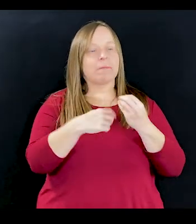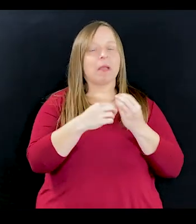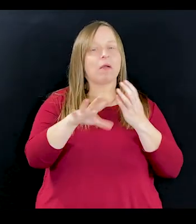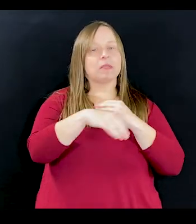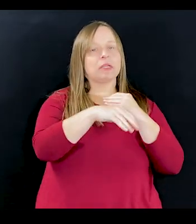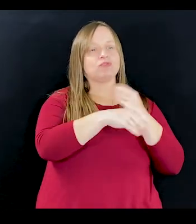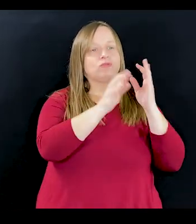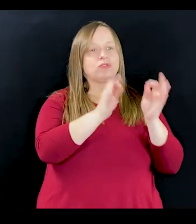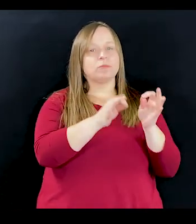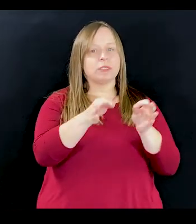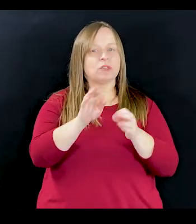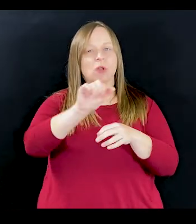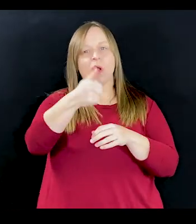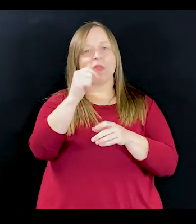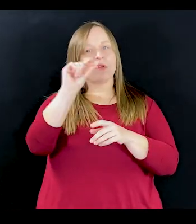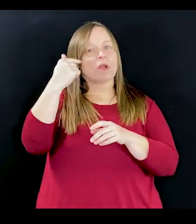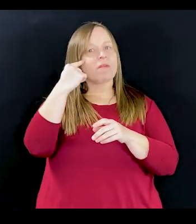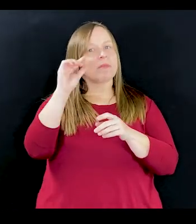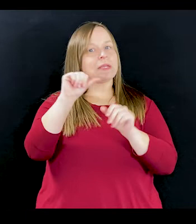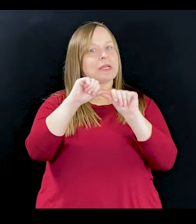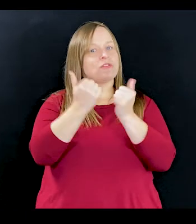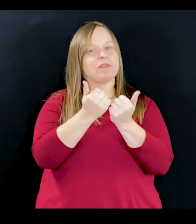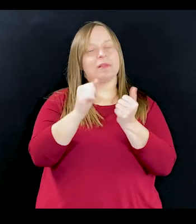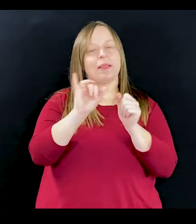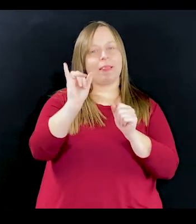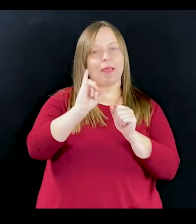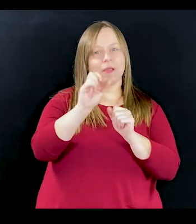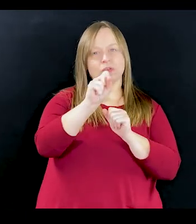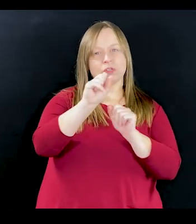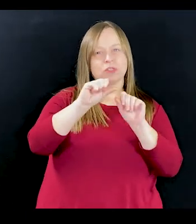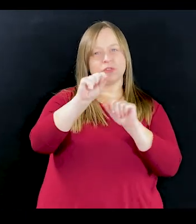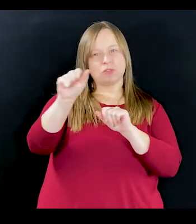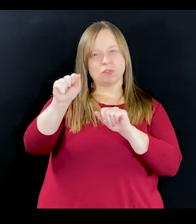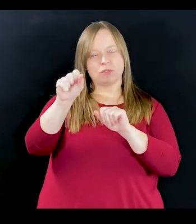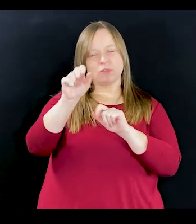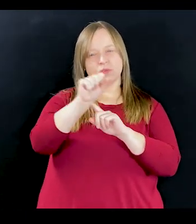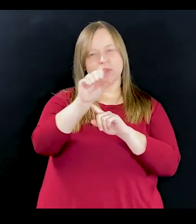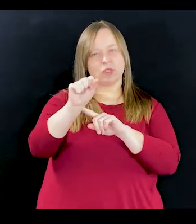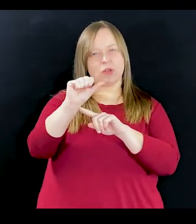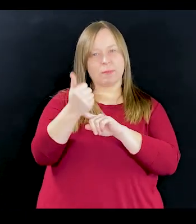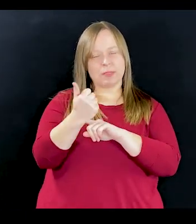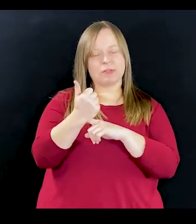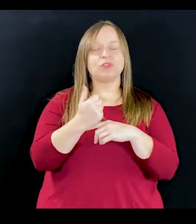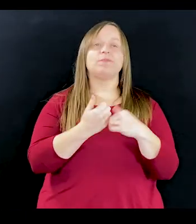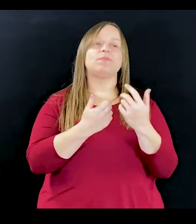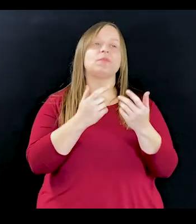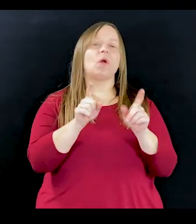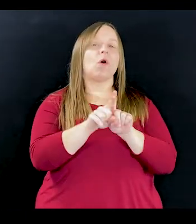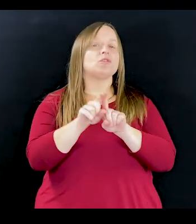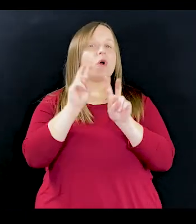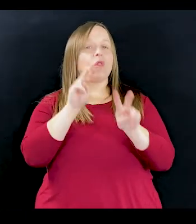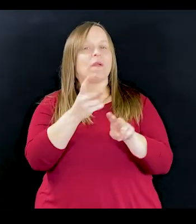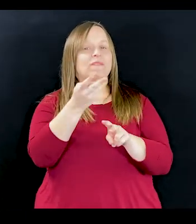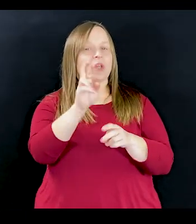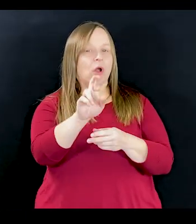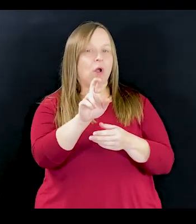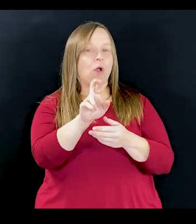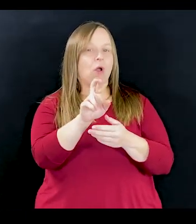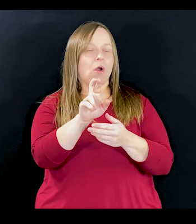additional determinations made by other government agencies, such as the Social Security Administration. They also may look at vocational rehabilitation